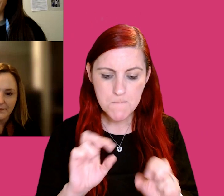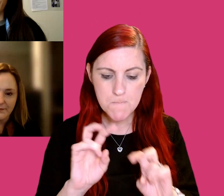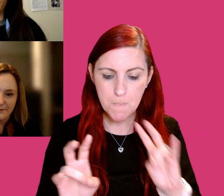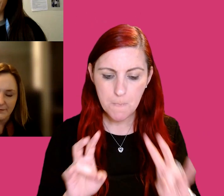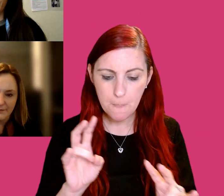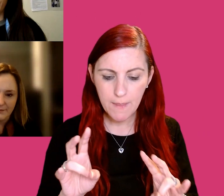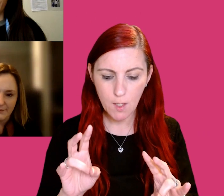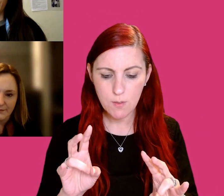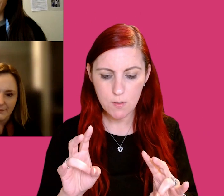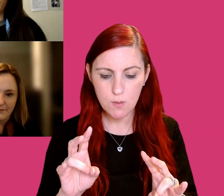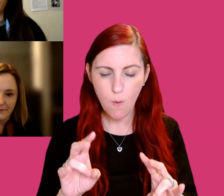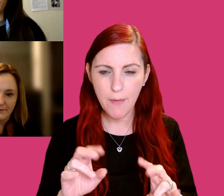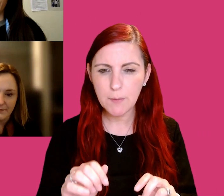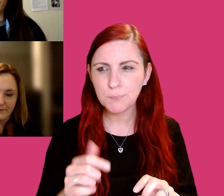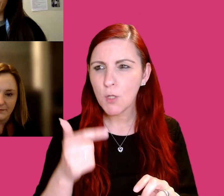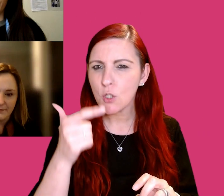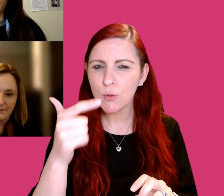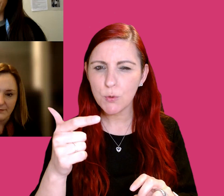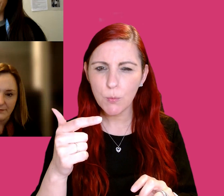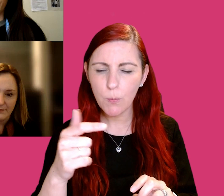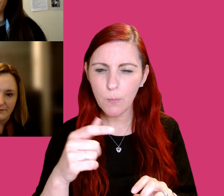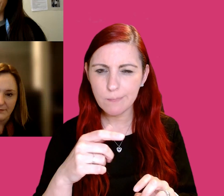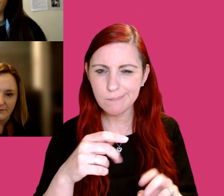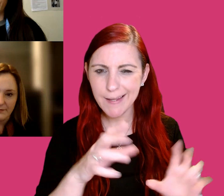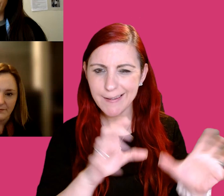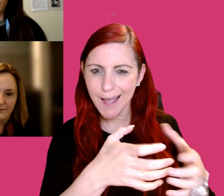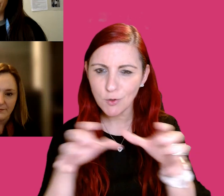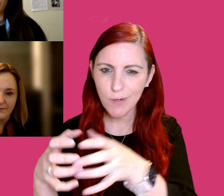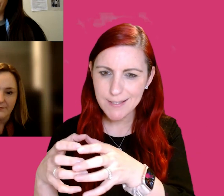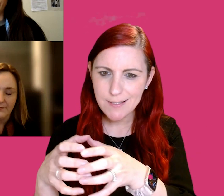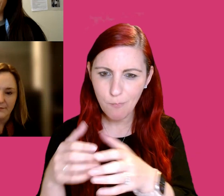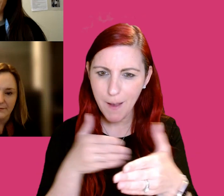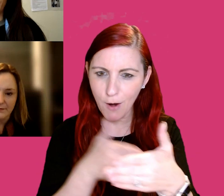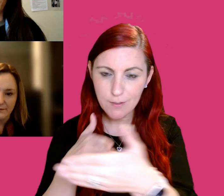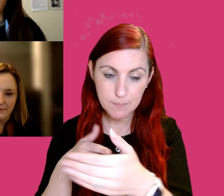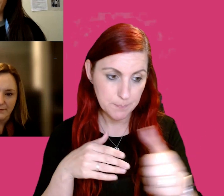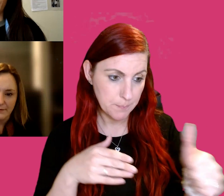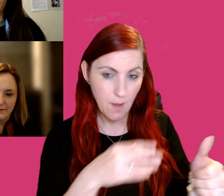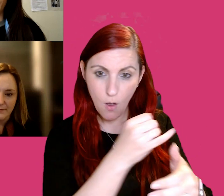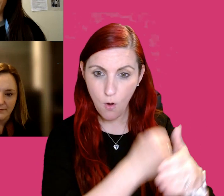barriers into two main categories the first are kind of organizational and operational so that